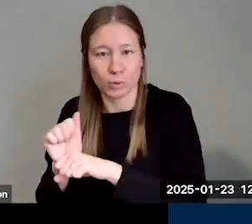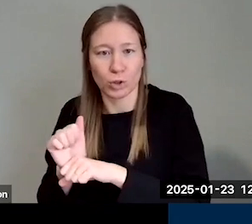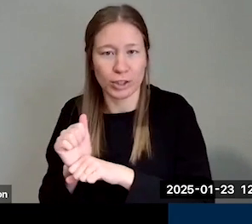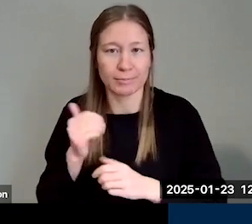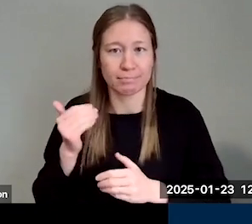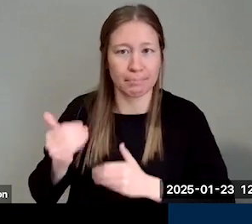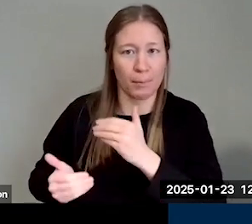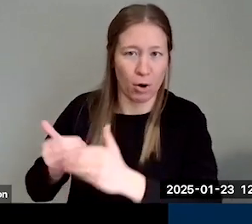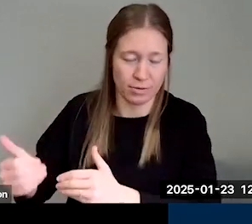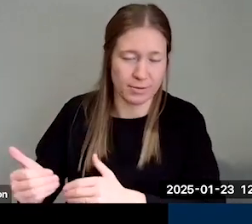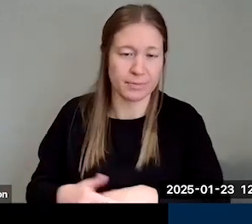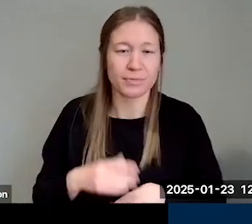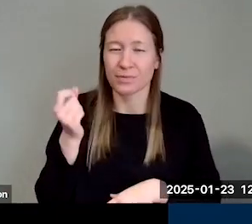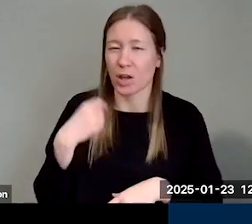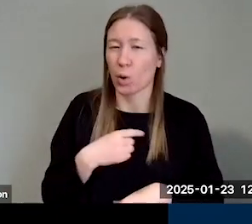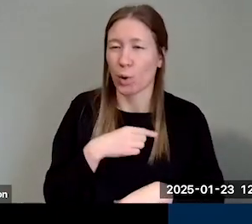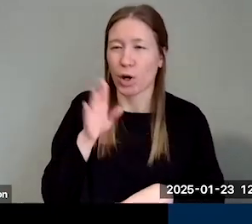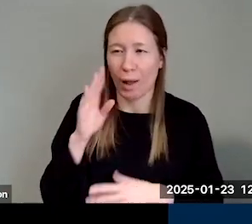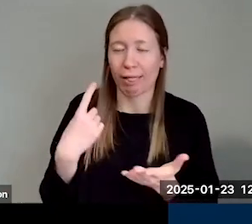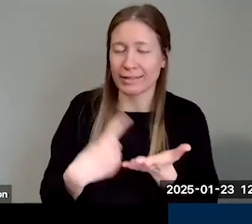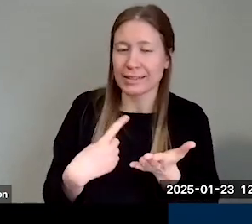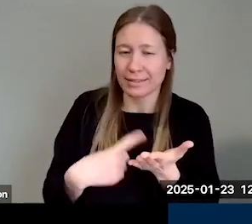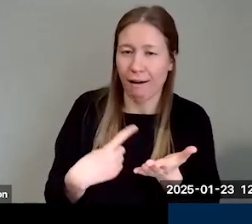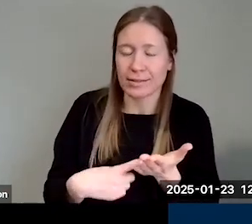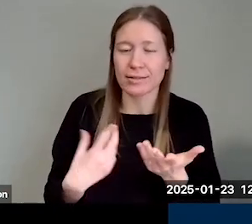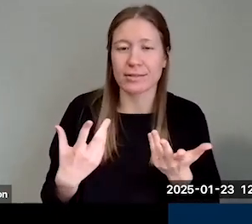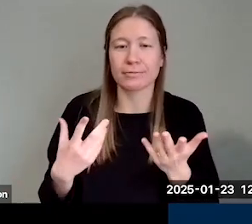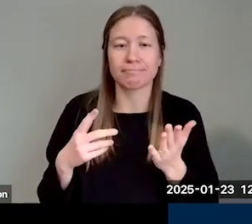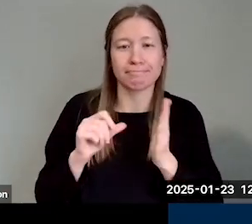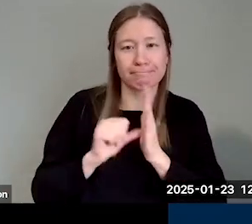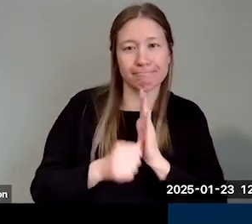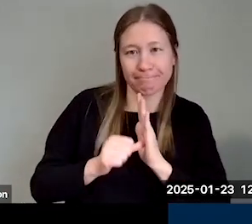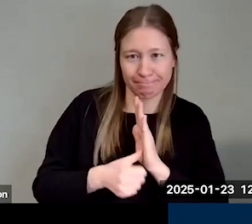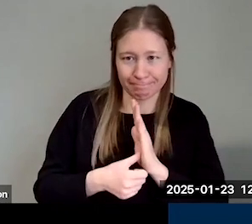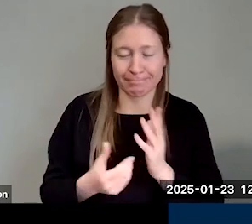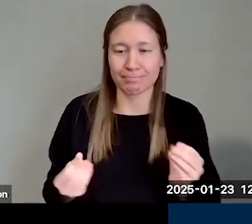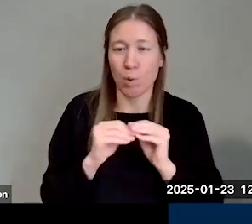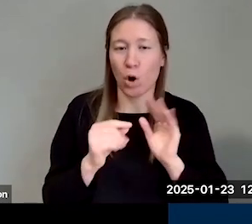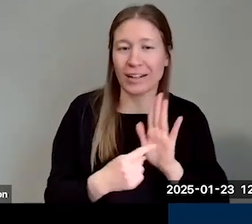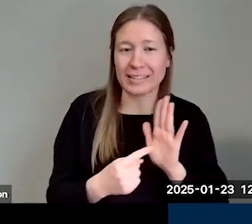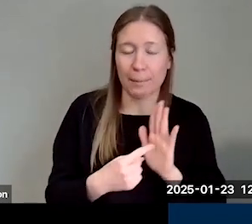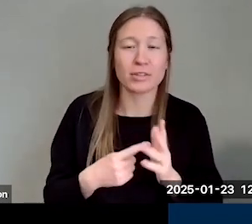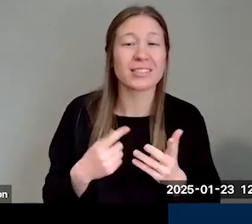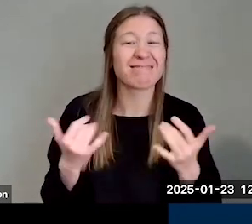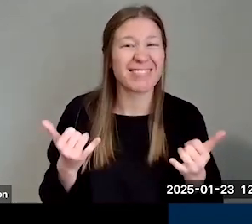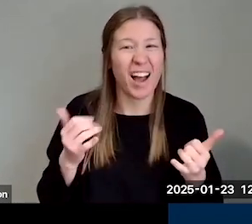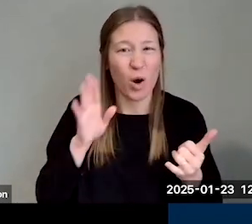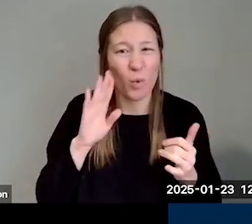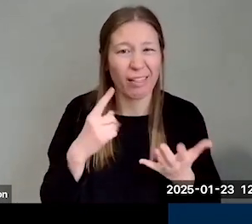And we'll come back to kind of unpack and discuss a couple examples of that after we discuss the why of disability.